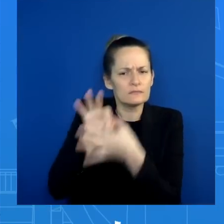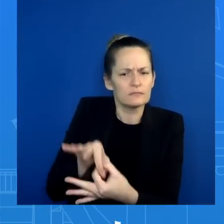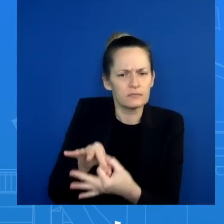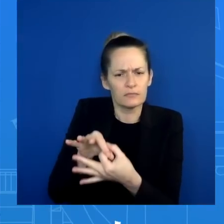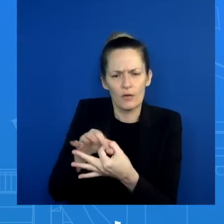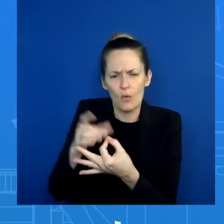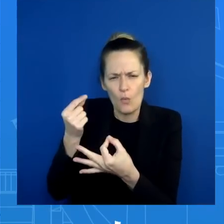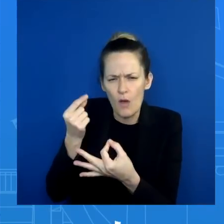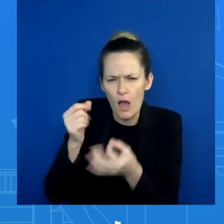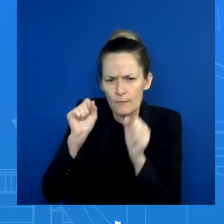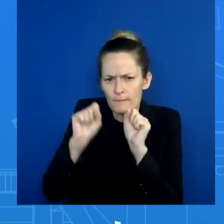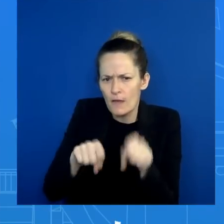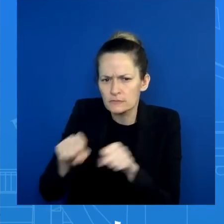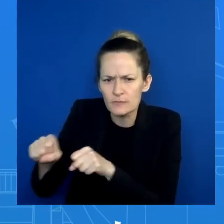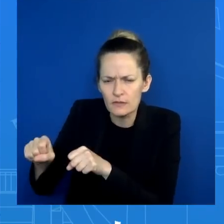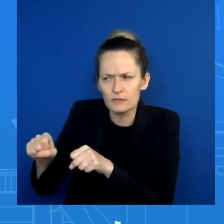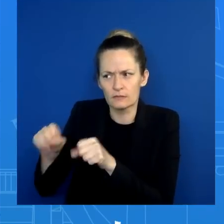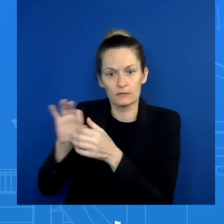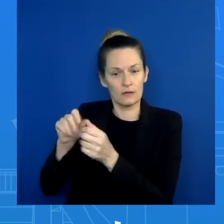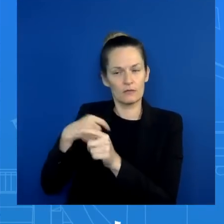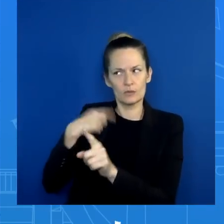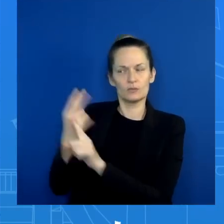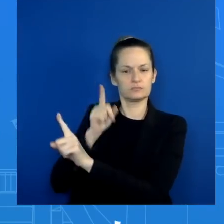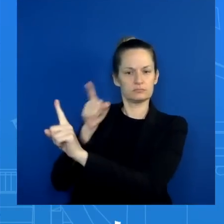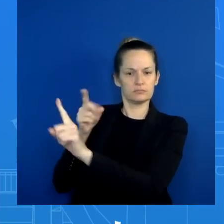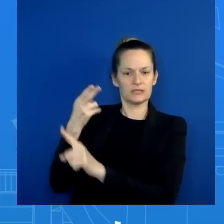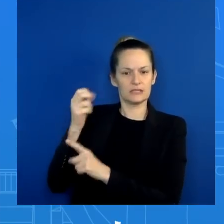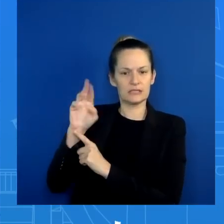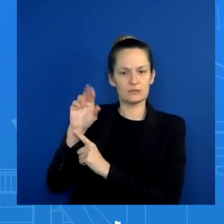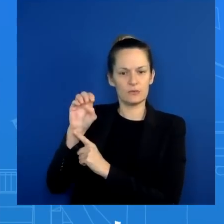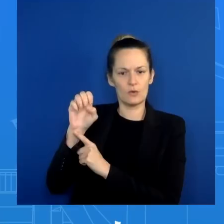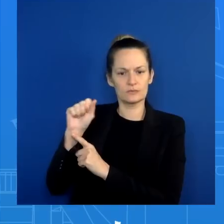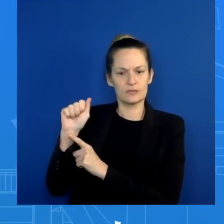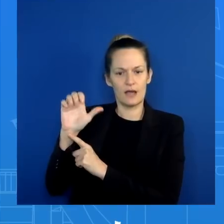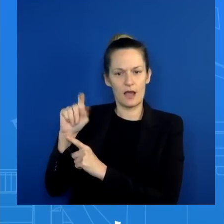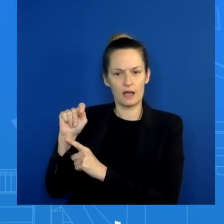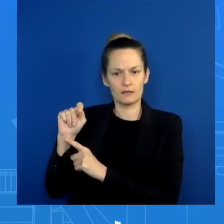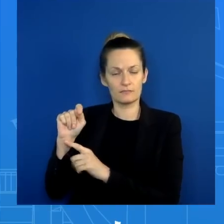to get into hypotheticals on that at this time. The Press: Okay. A little more second president's going to bring up tonight,